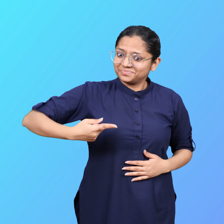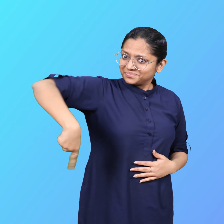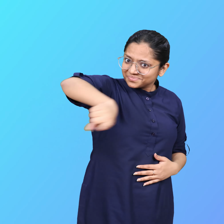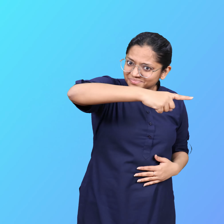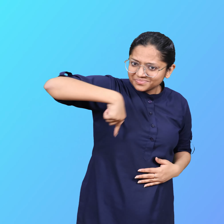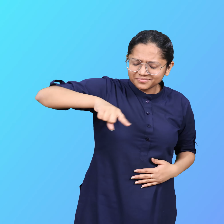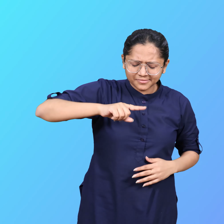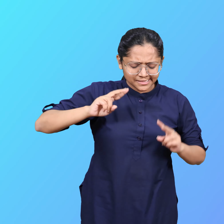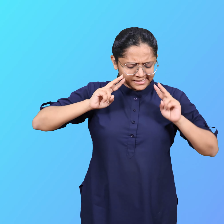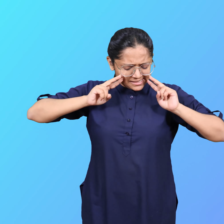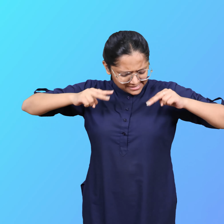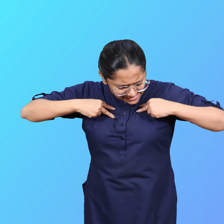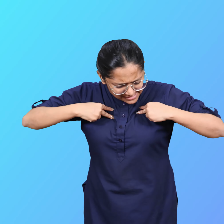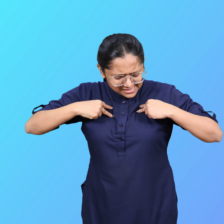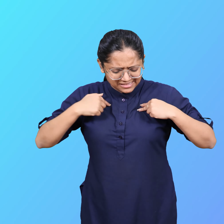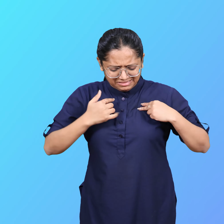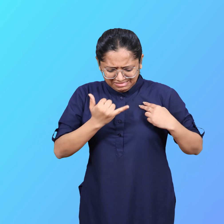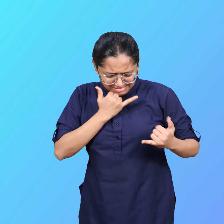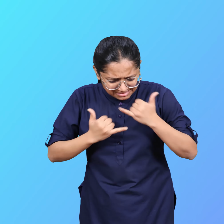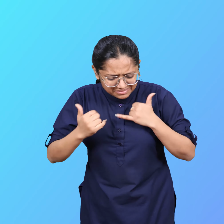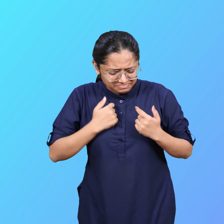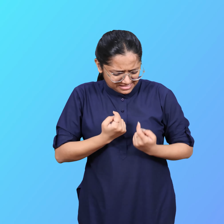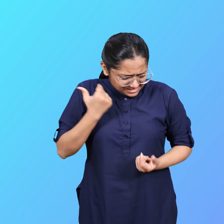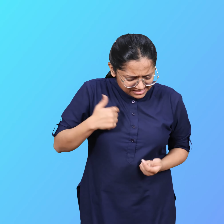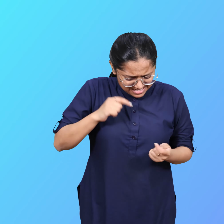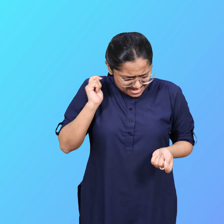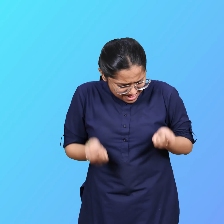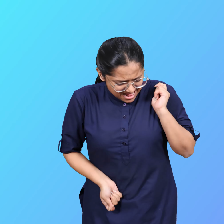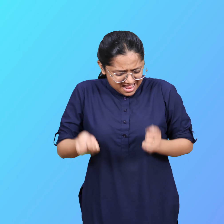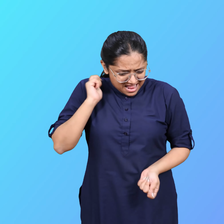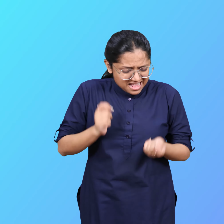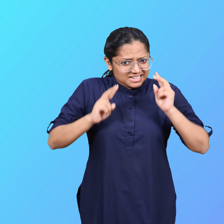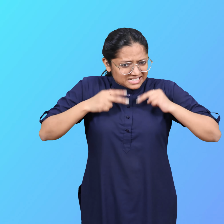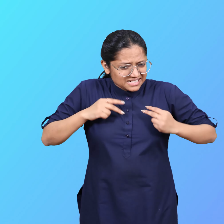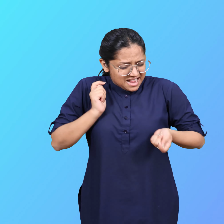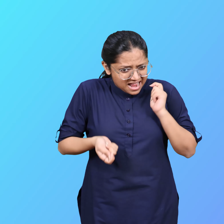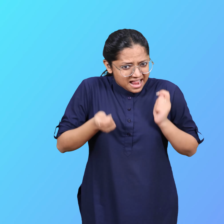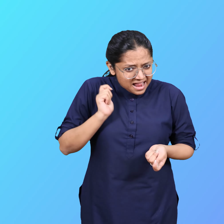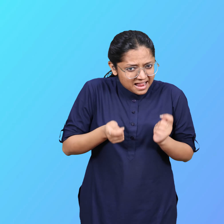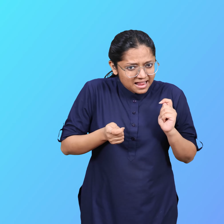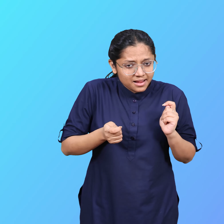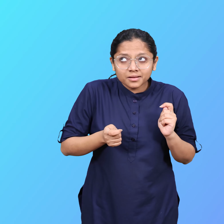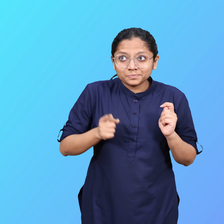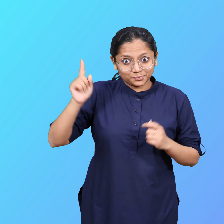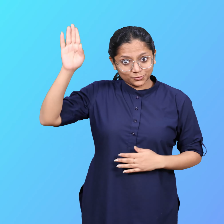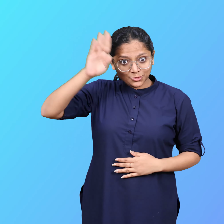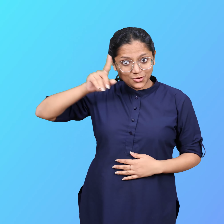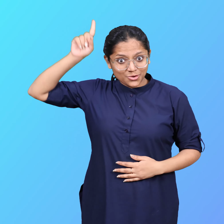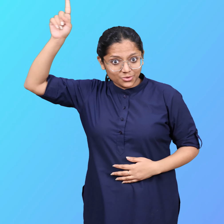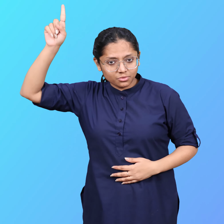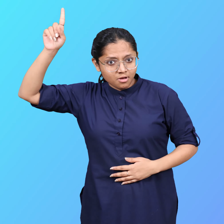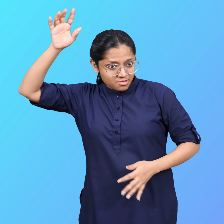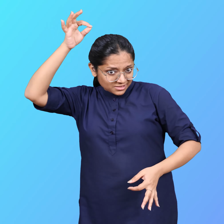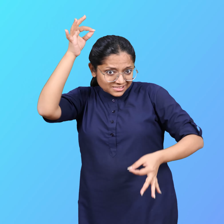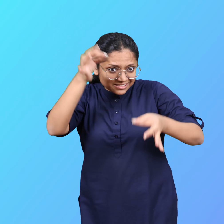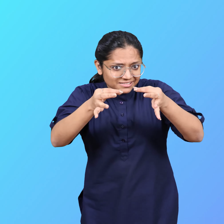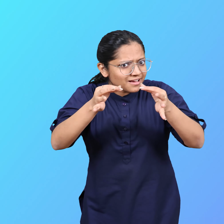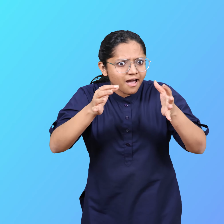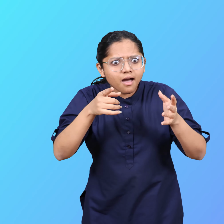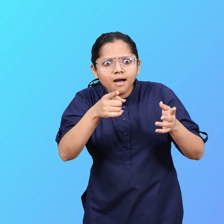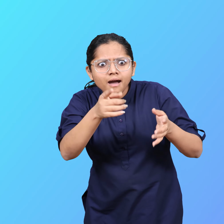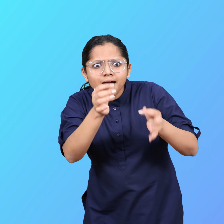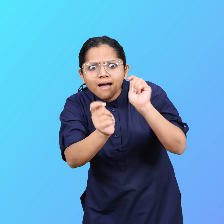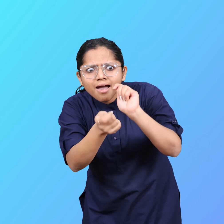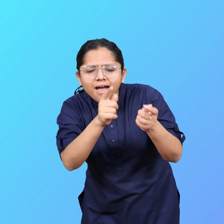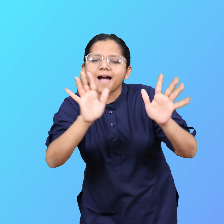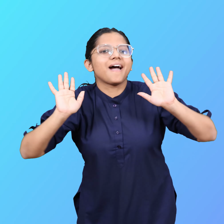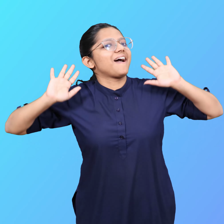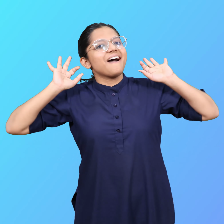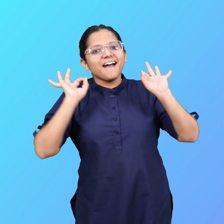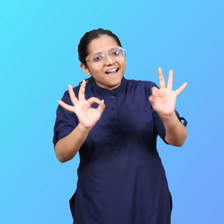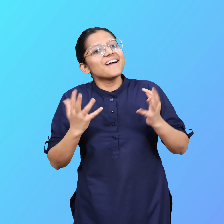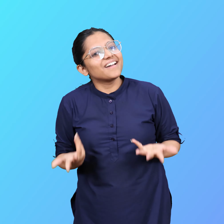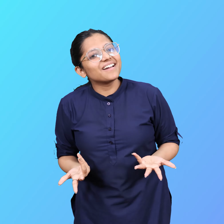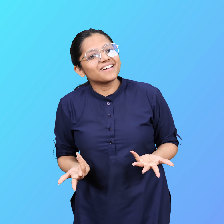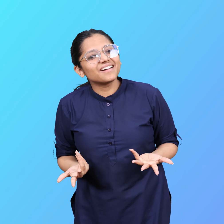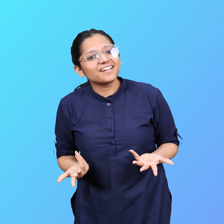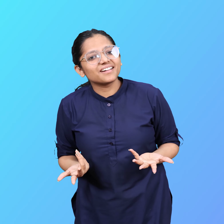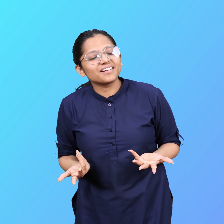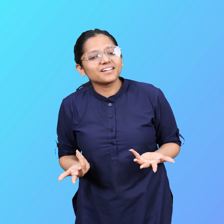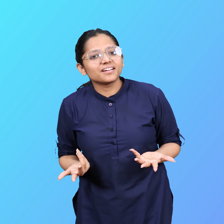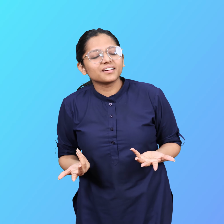But if we judged ourselves in the right way, then God would not judge us.